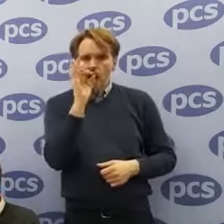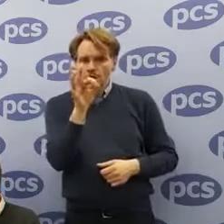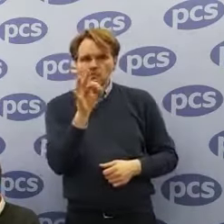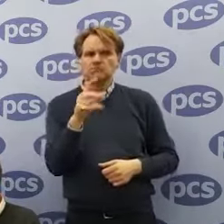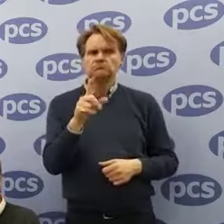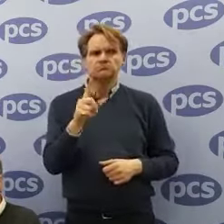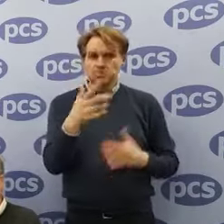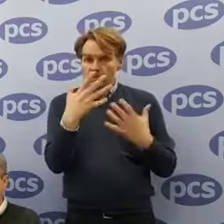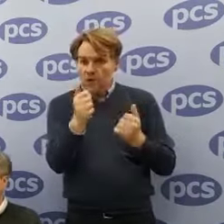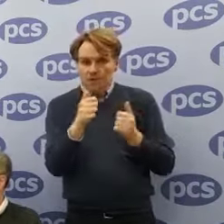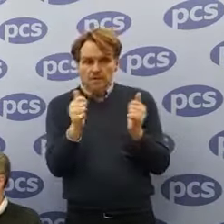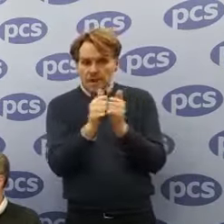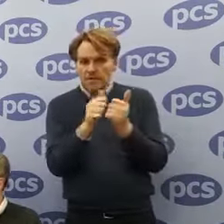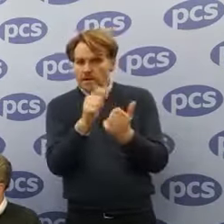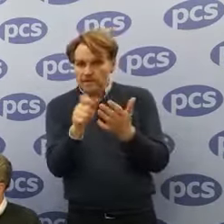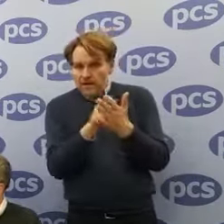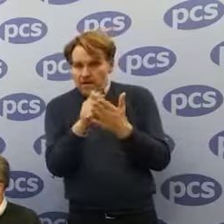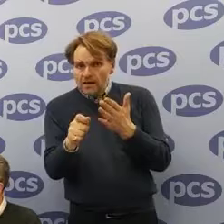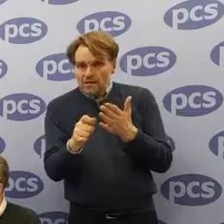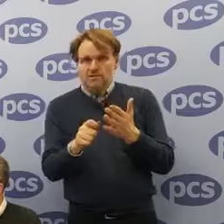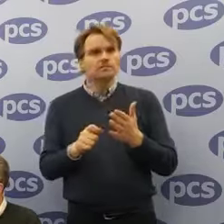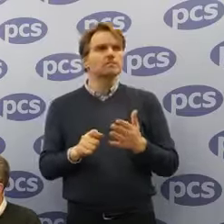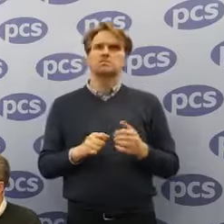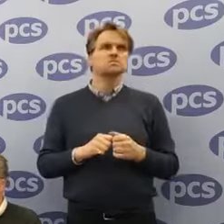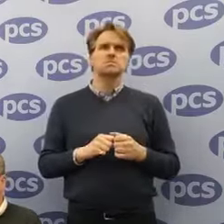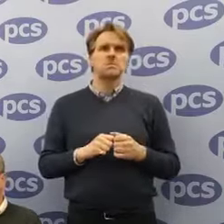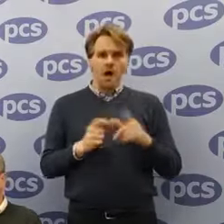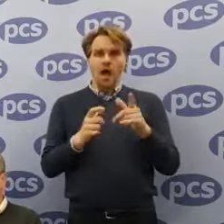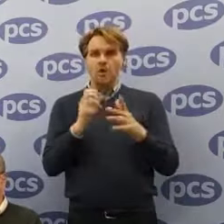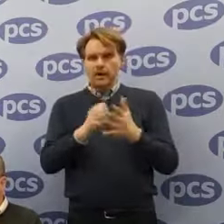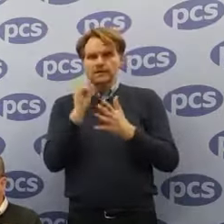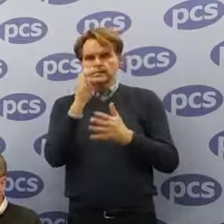ballot paper it's early enough for you to get a replacement so we're going to try